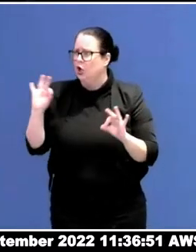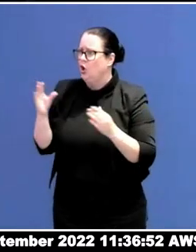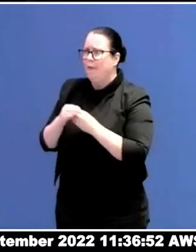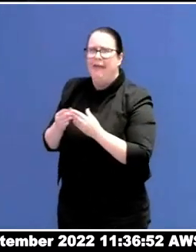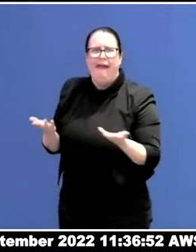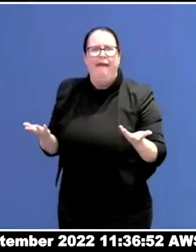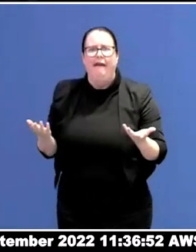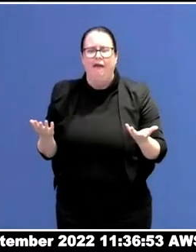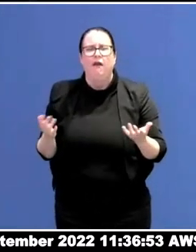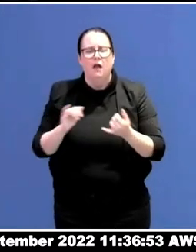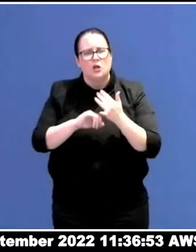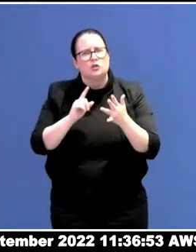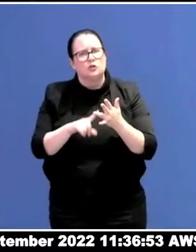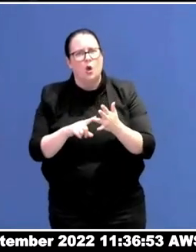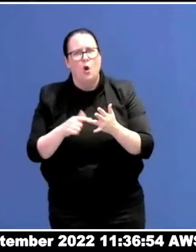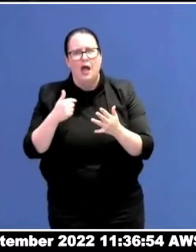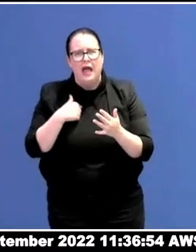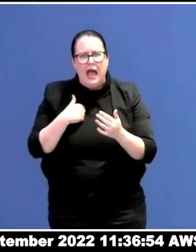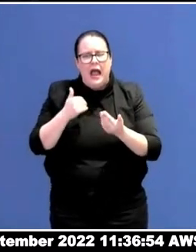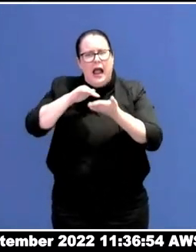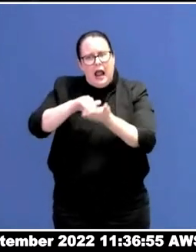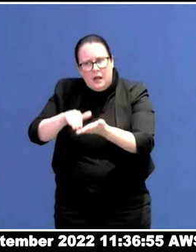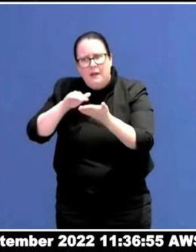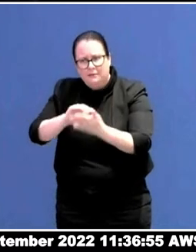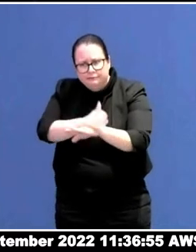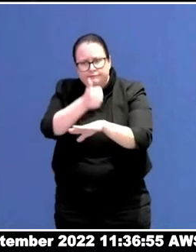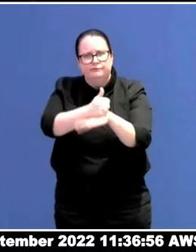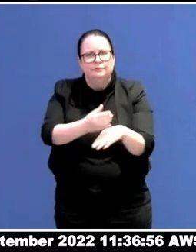So, being able to provide all these practical measures and now this man who